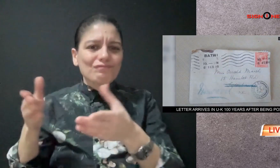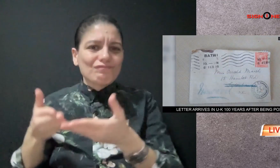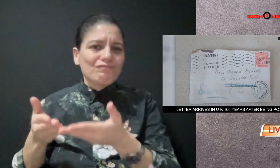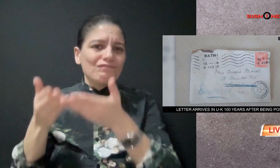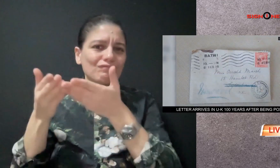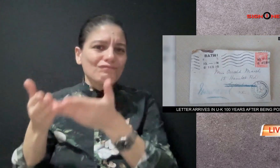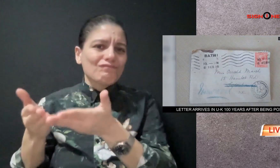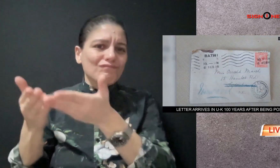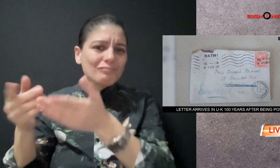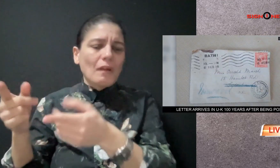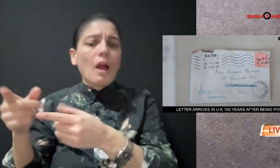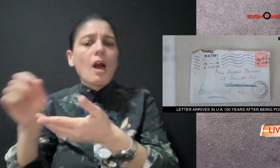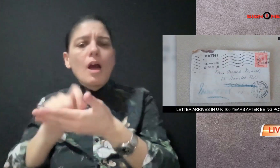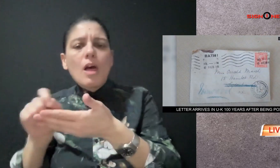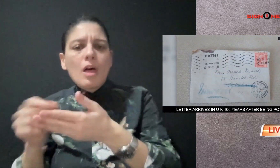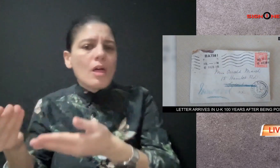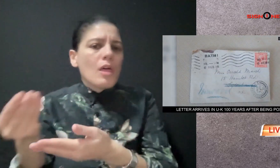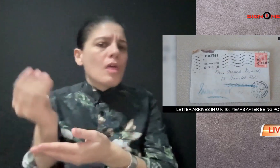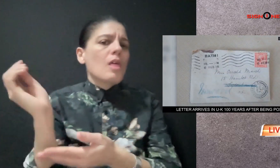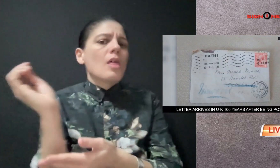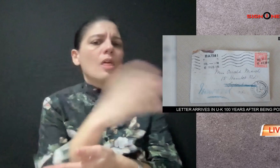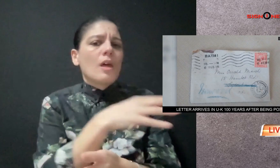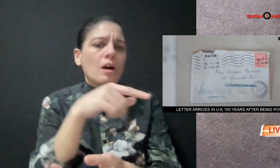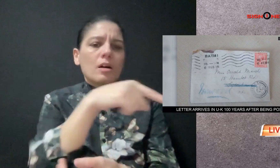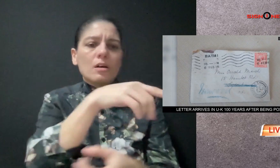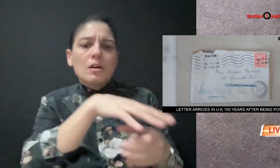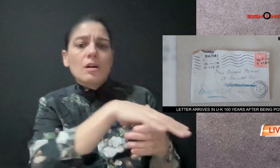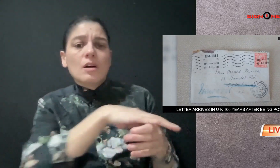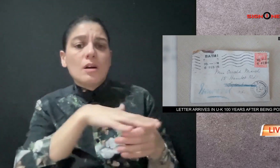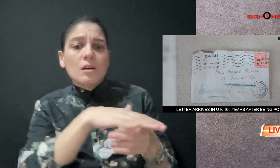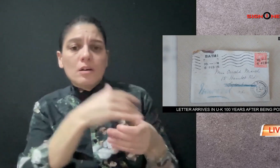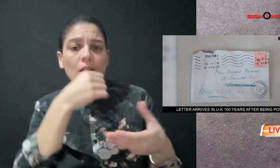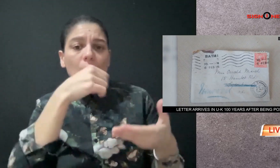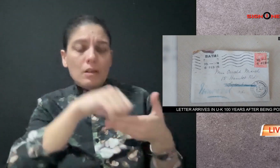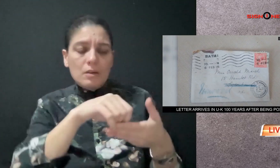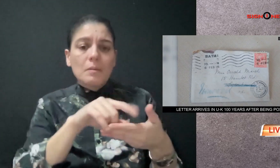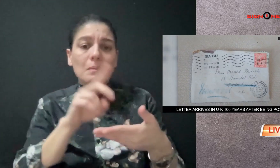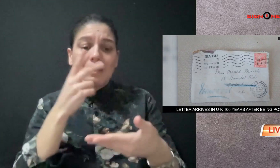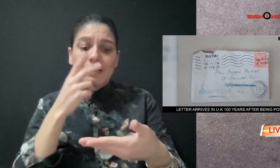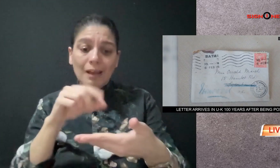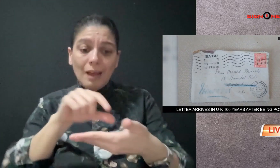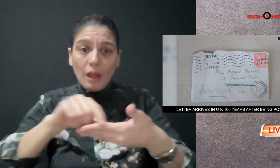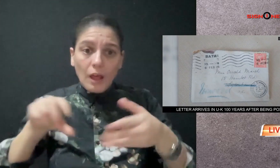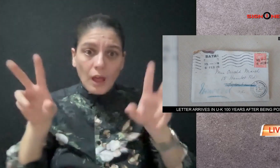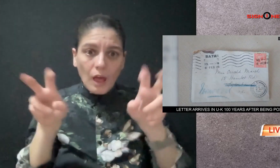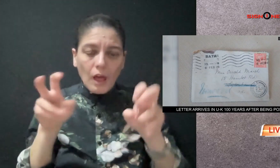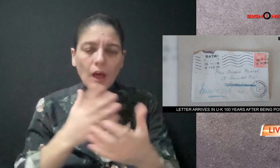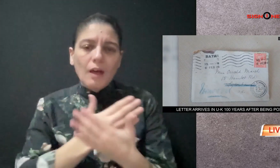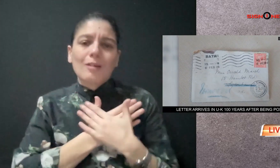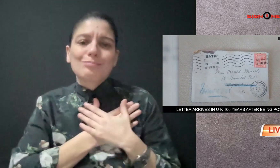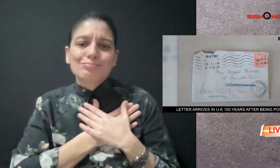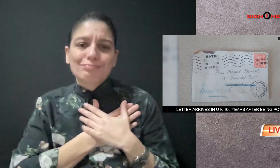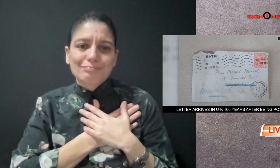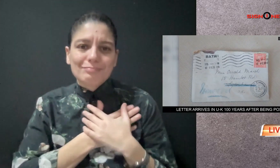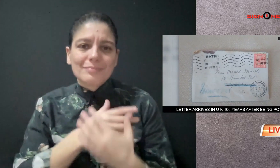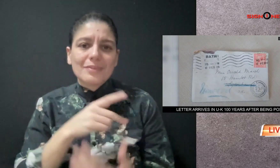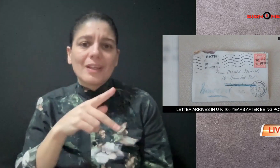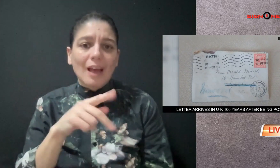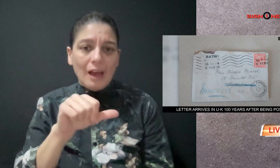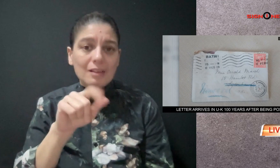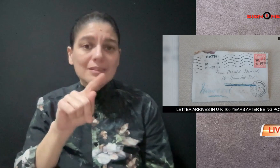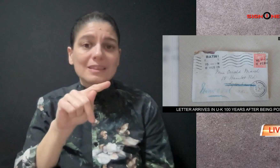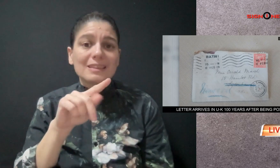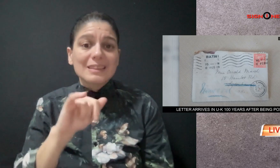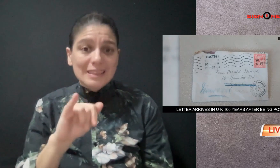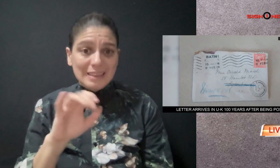merchant and was addressed to the wife of a local stamp magnate and started with my